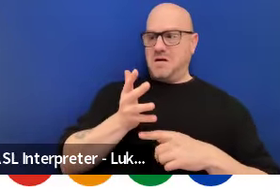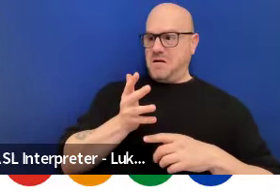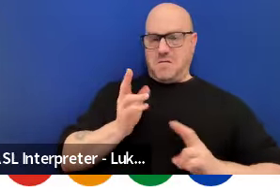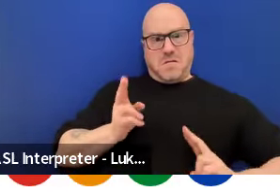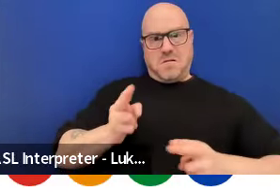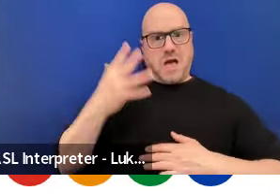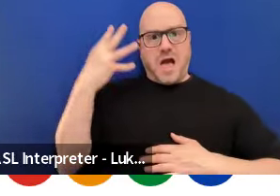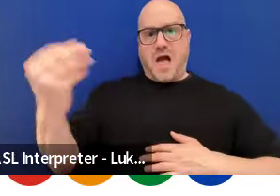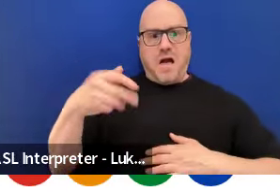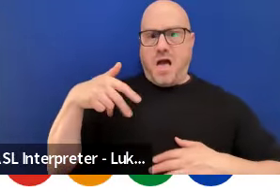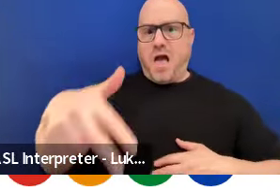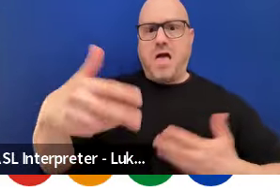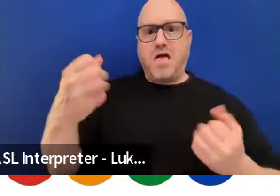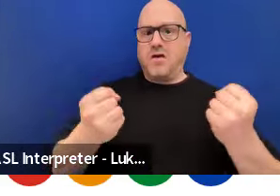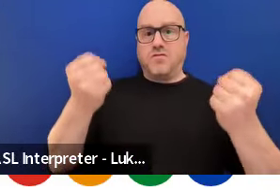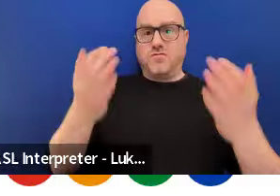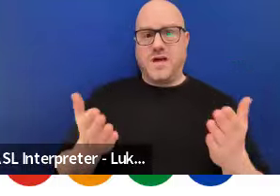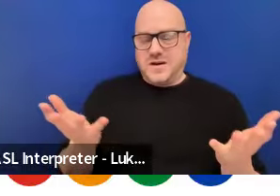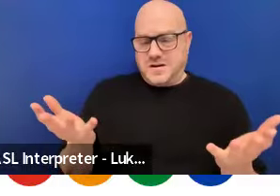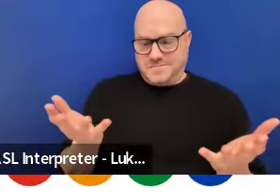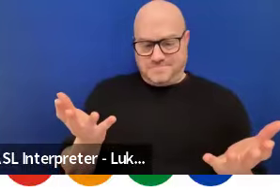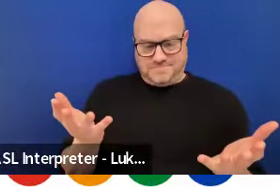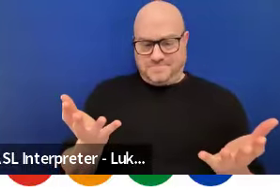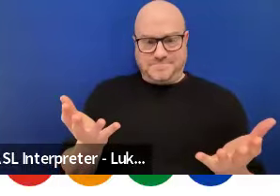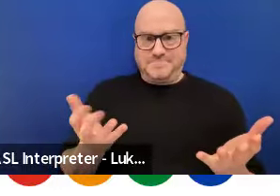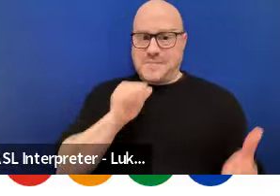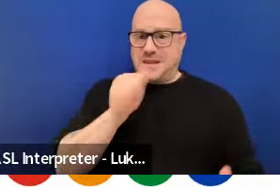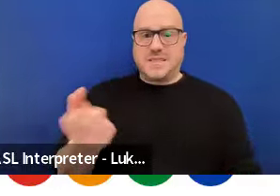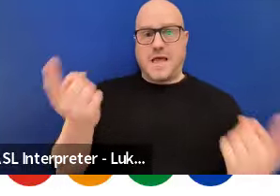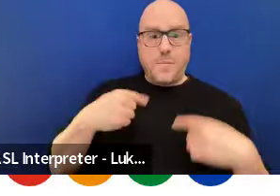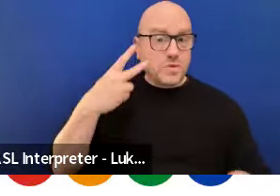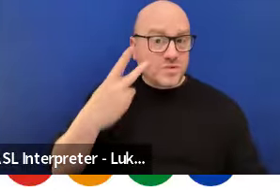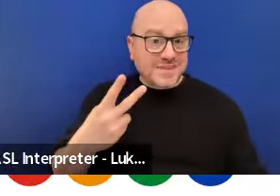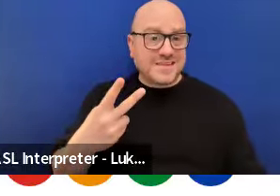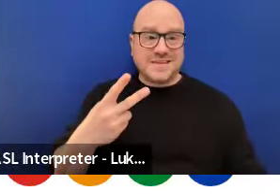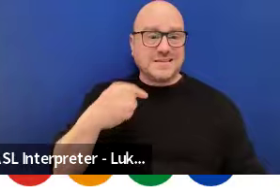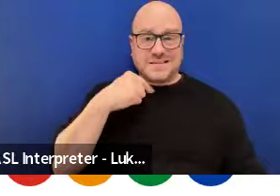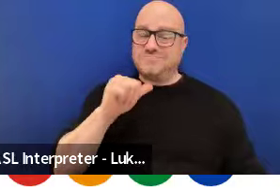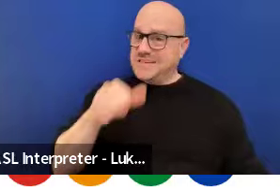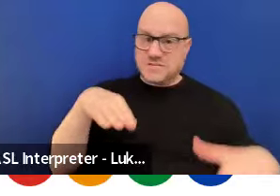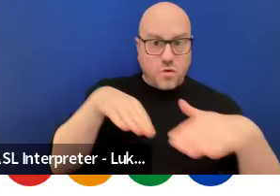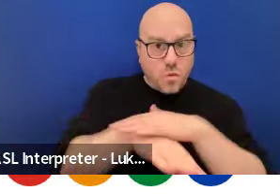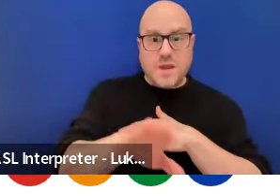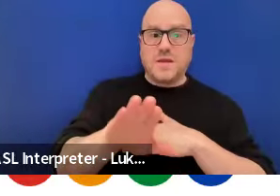APPOINTMENT, I GET A MESSAGE THAT YOU HAVE FIVE MINUTES TO COME OUTSIDE, THE DRIVER DOESN'T COME